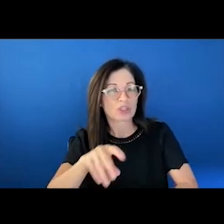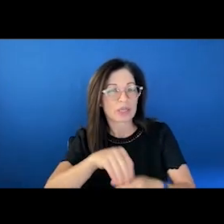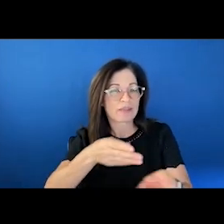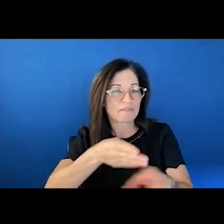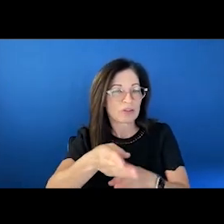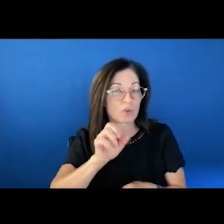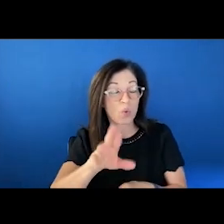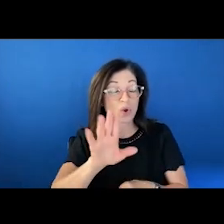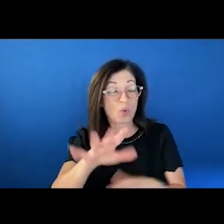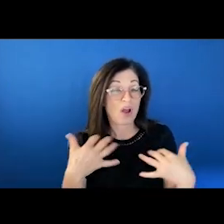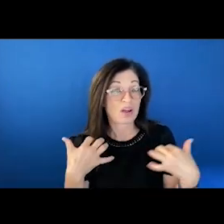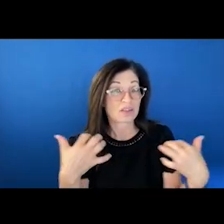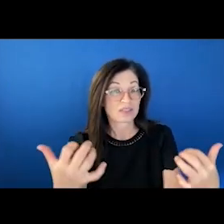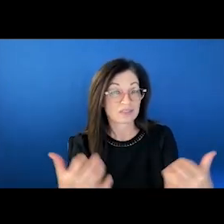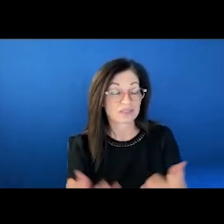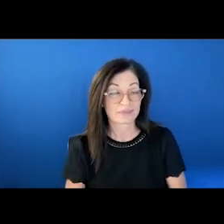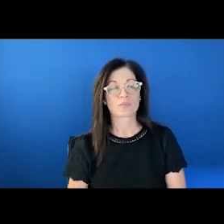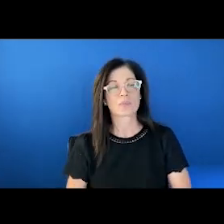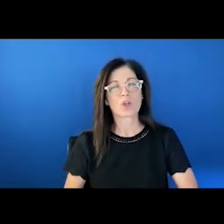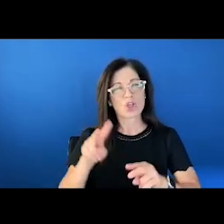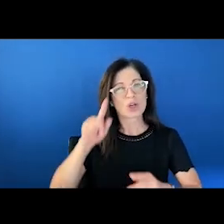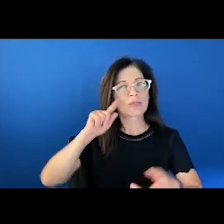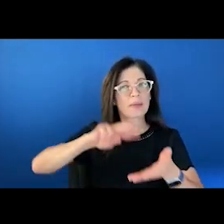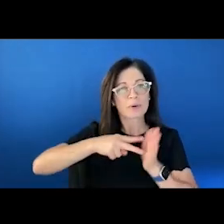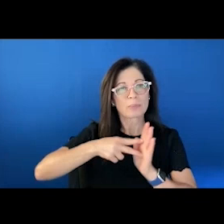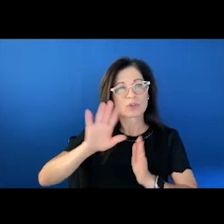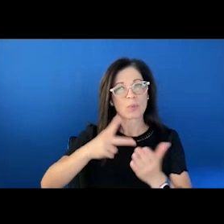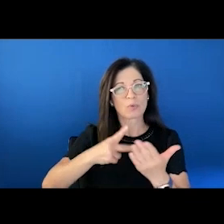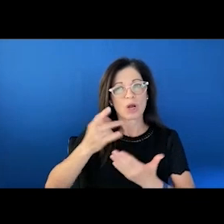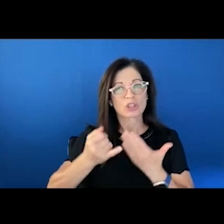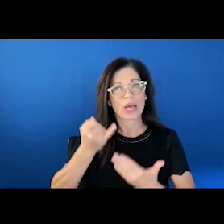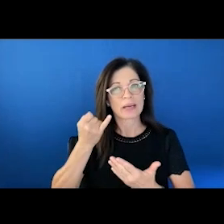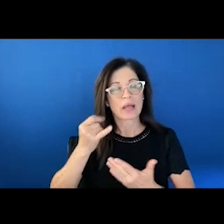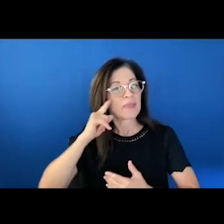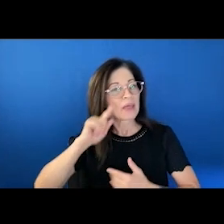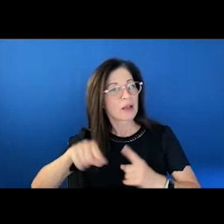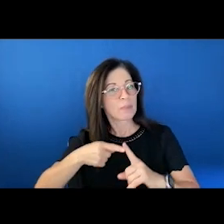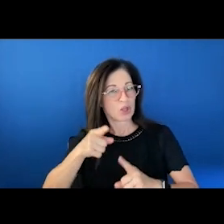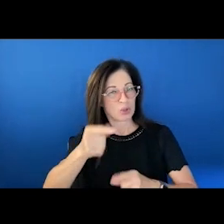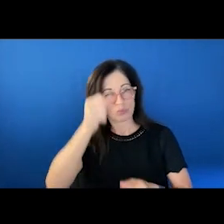Look at the purpose of your project and think about what you’re the authority on. Post articles,